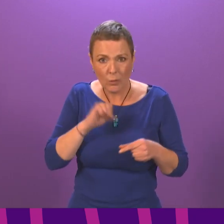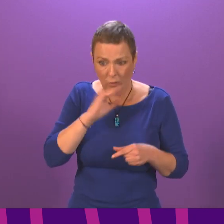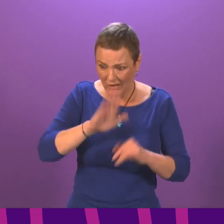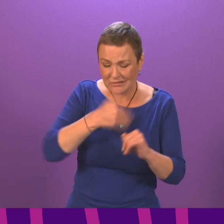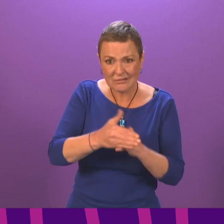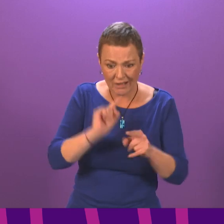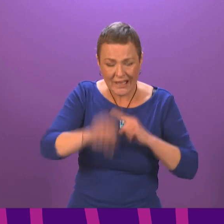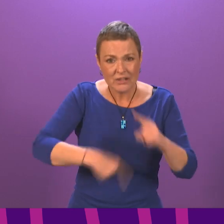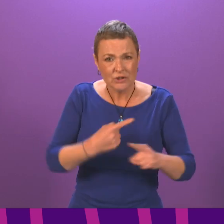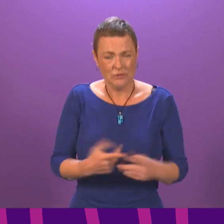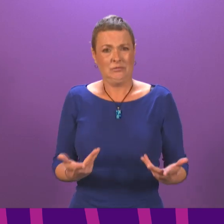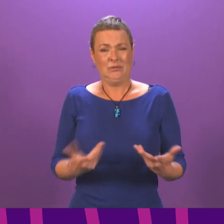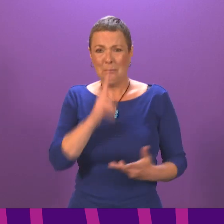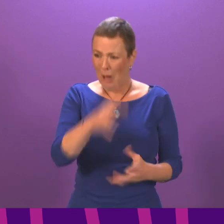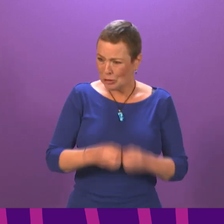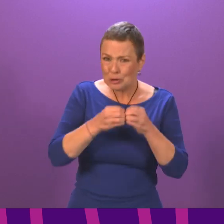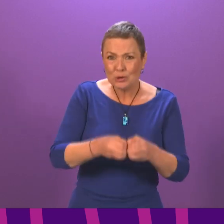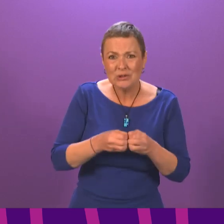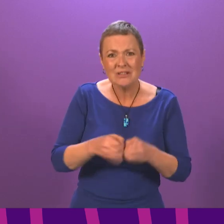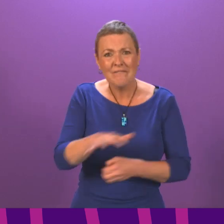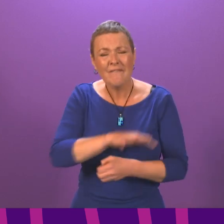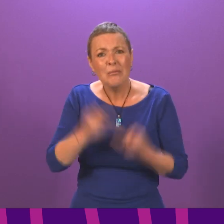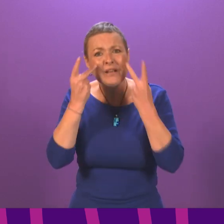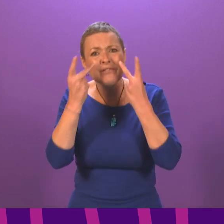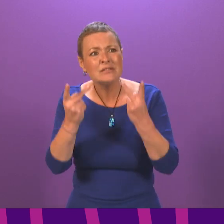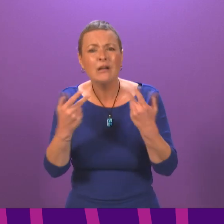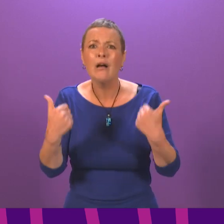such as students and family visitors will be tested in December.